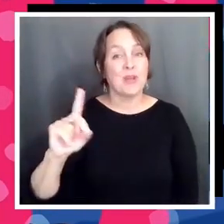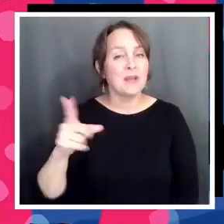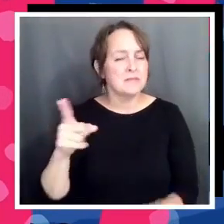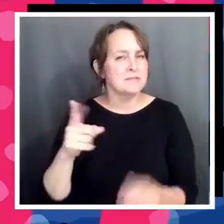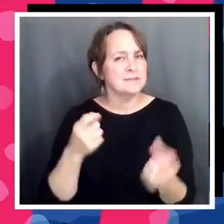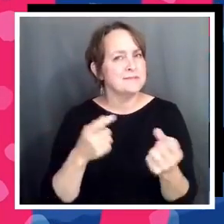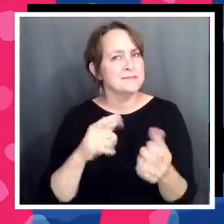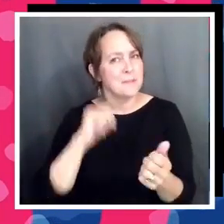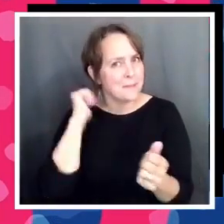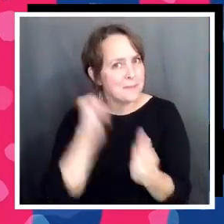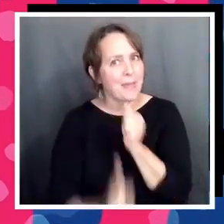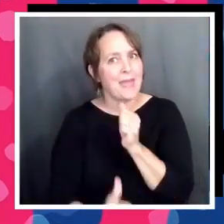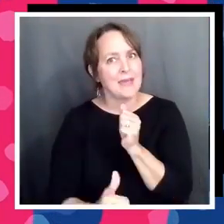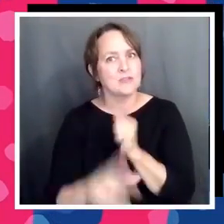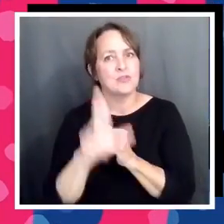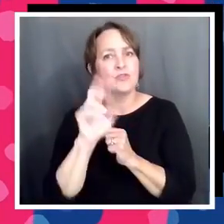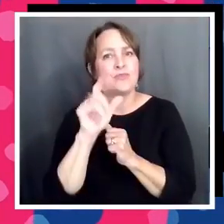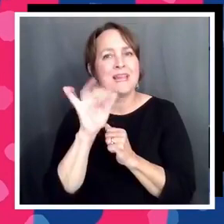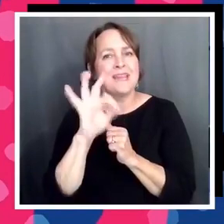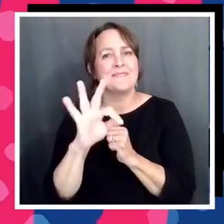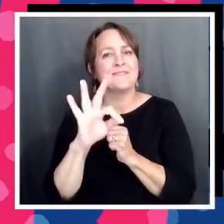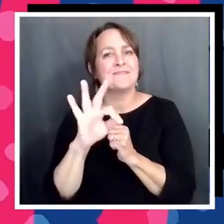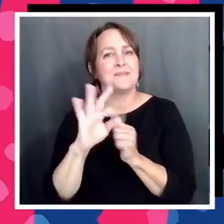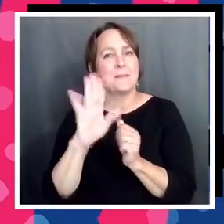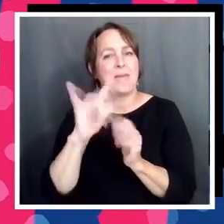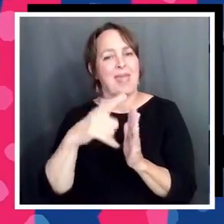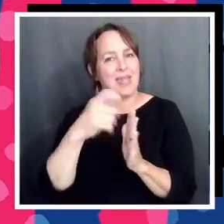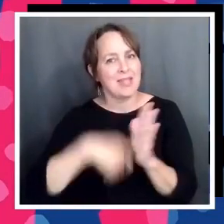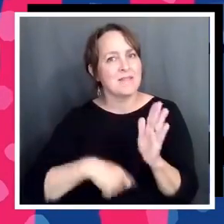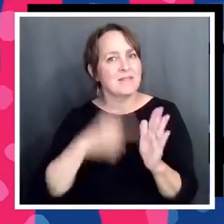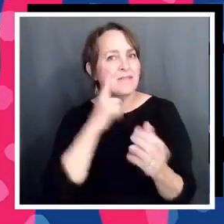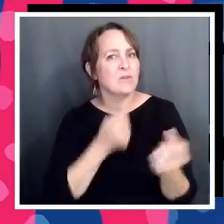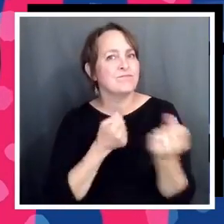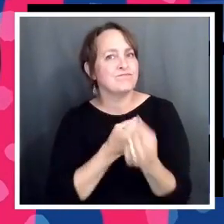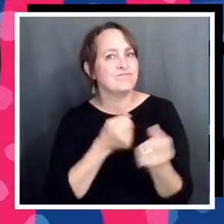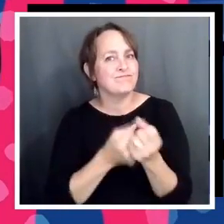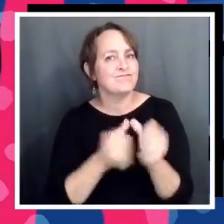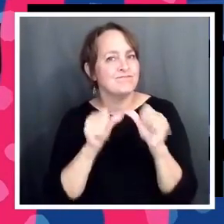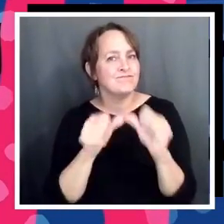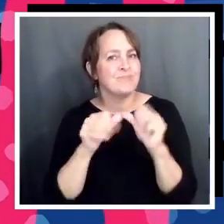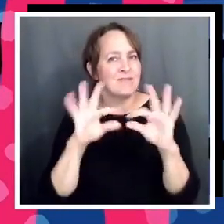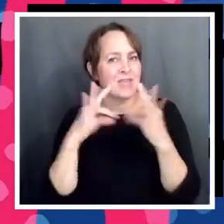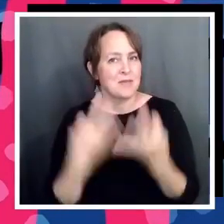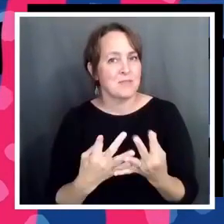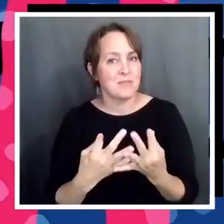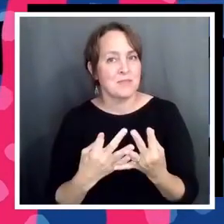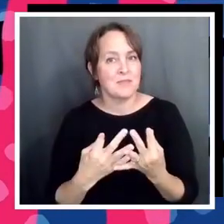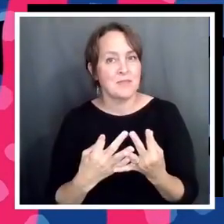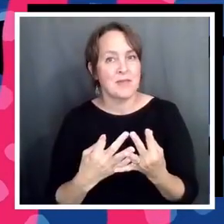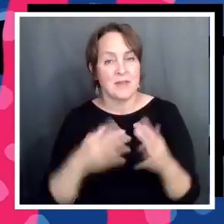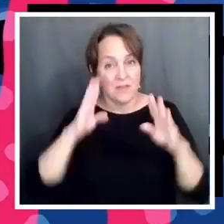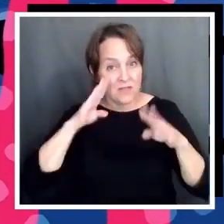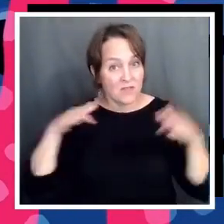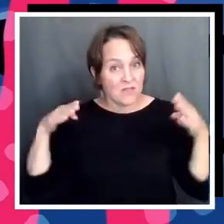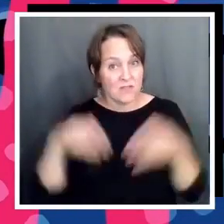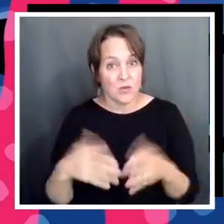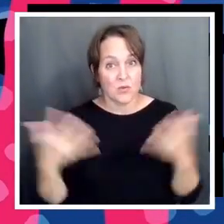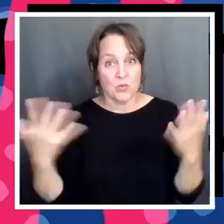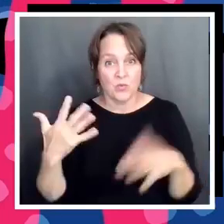BACK IN MARCH, DEMOCRATS PASSED A HISTORIC RELIEF PACKAGE TO